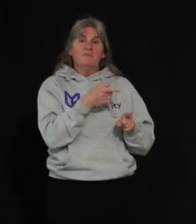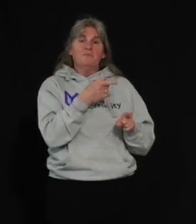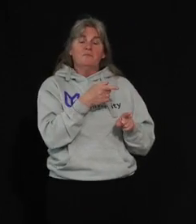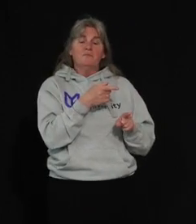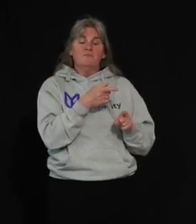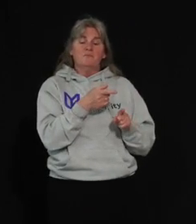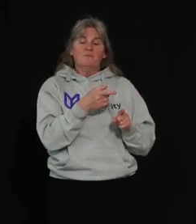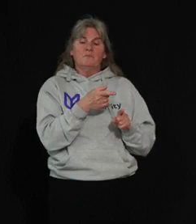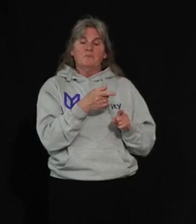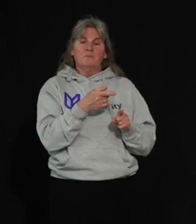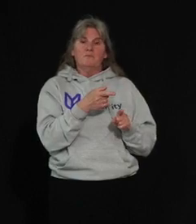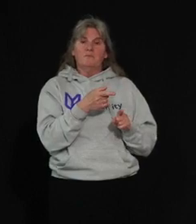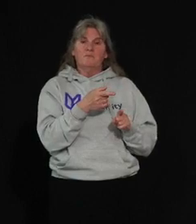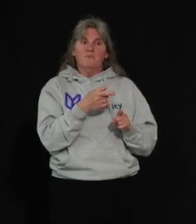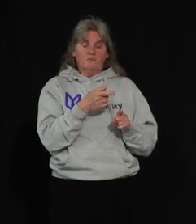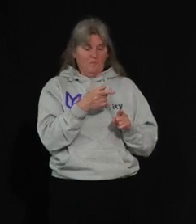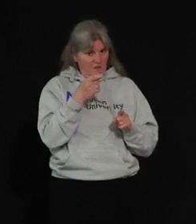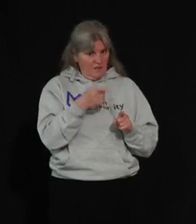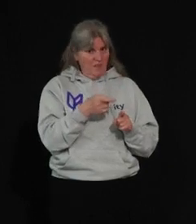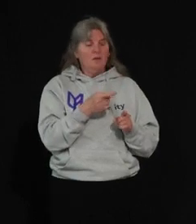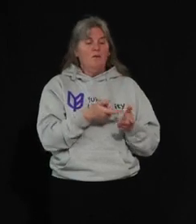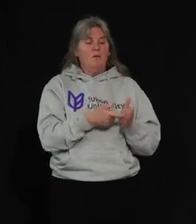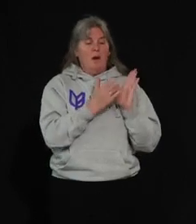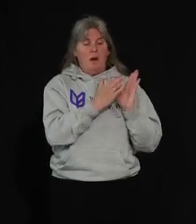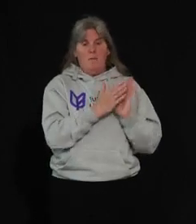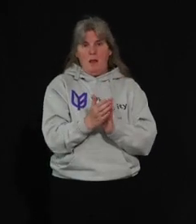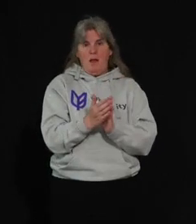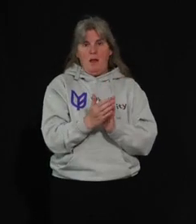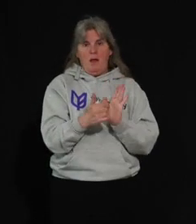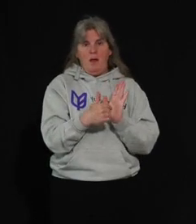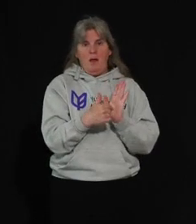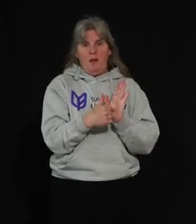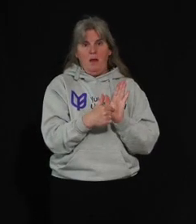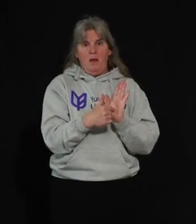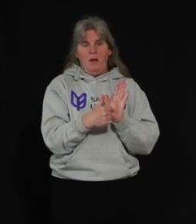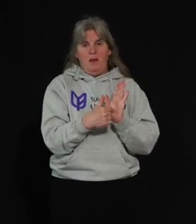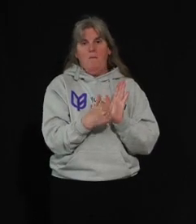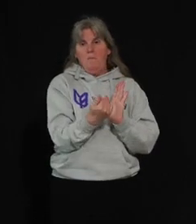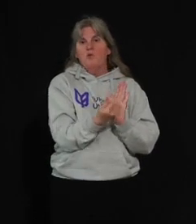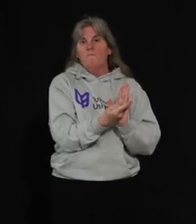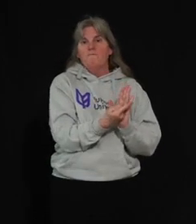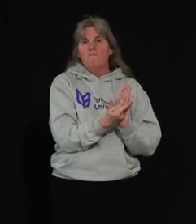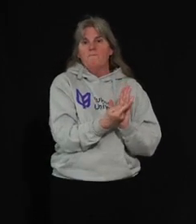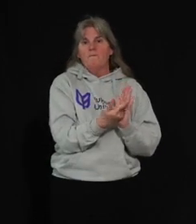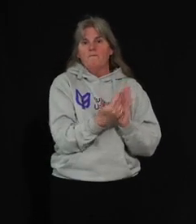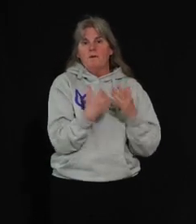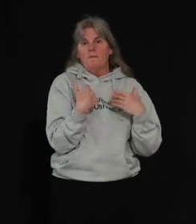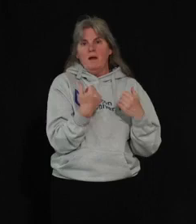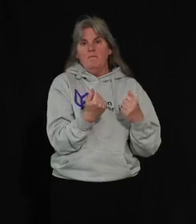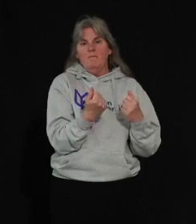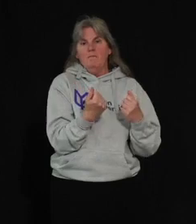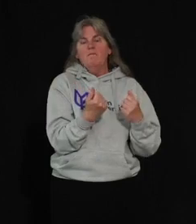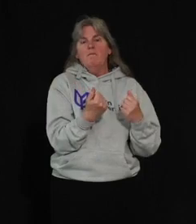And these do need to have a plan that is preapproved.